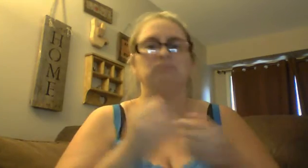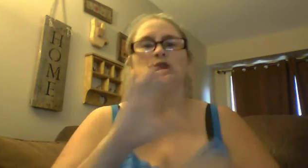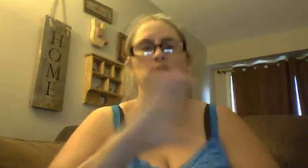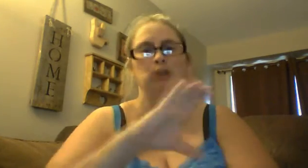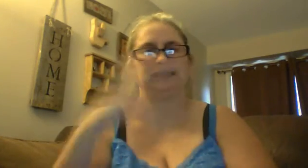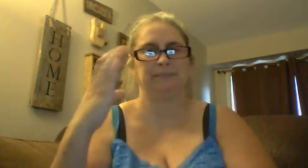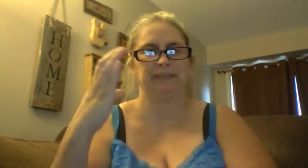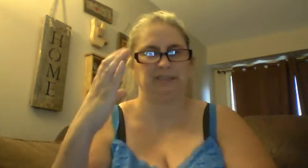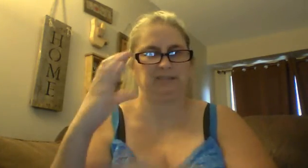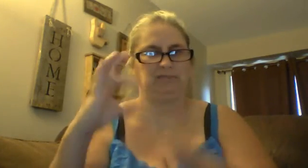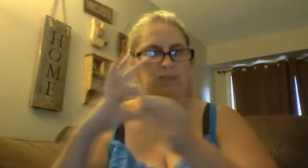Next Project Christmas